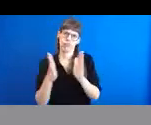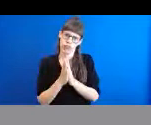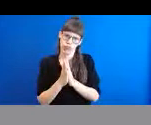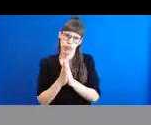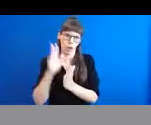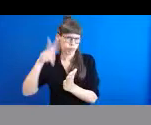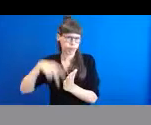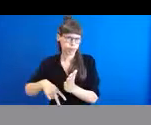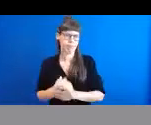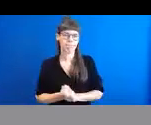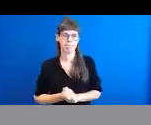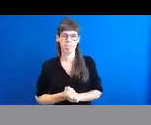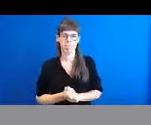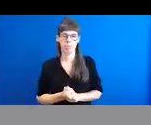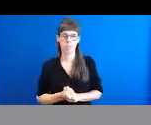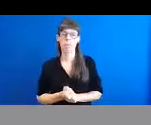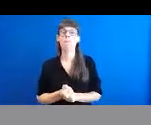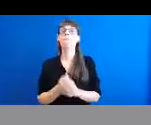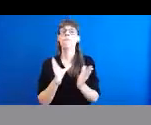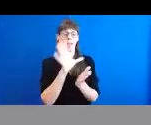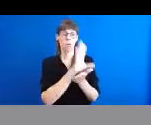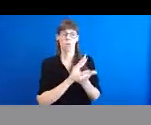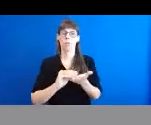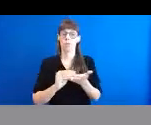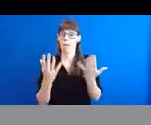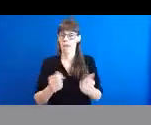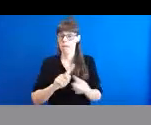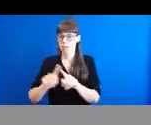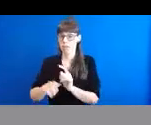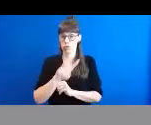document in the chat. And I will really encourage you to have a look at